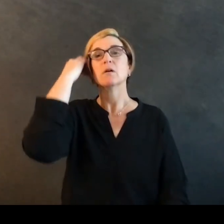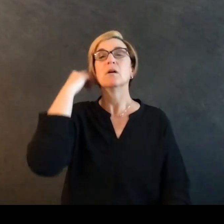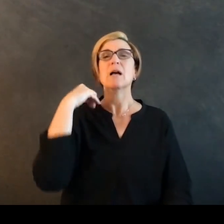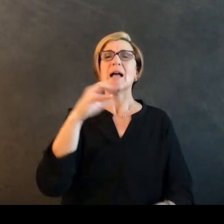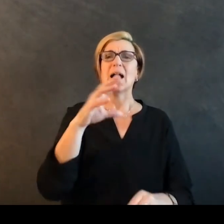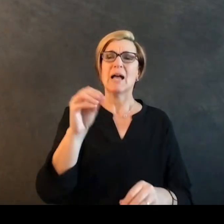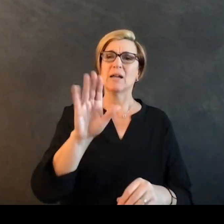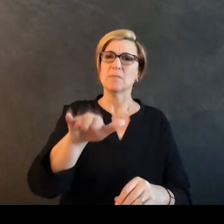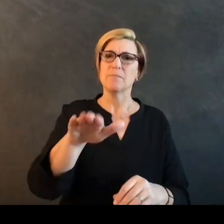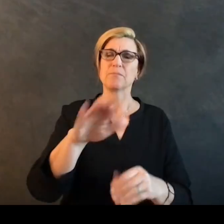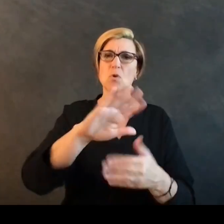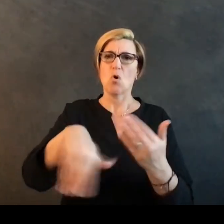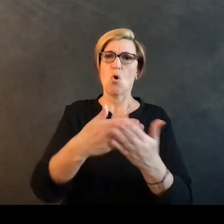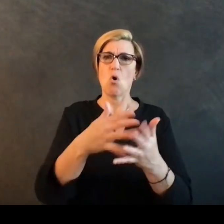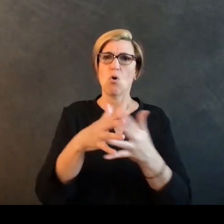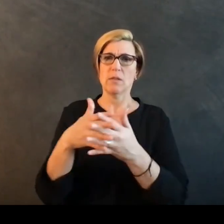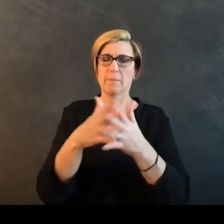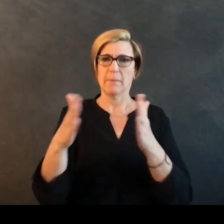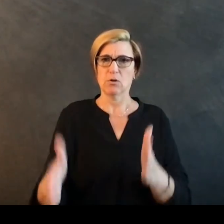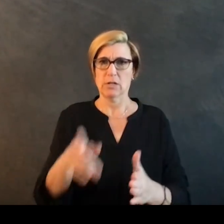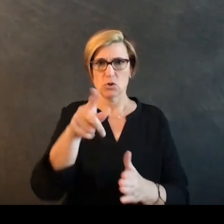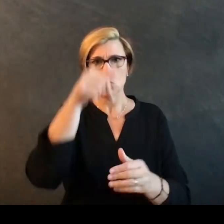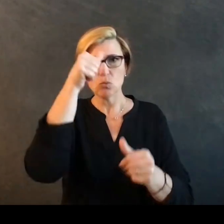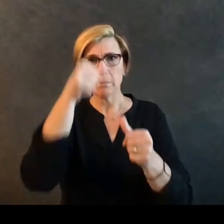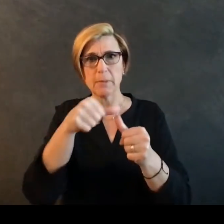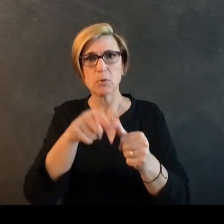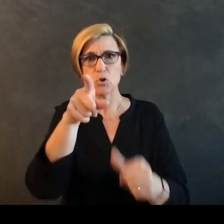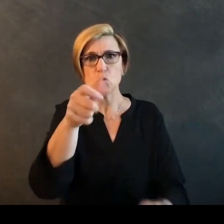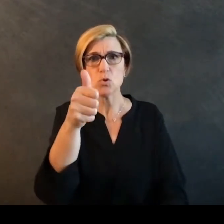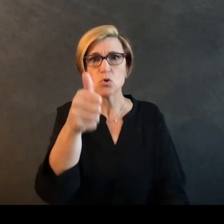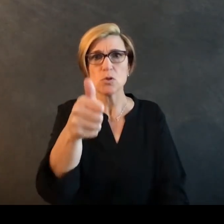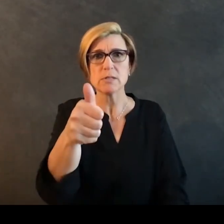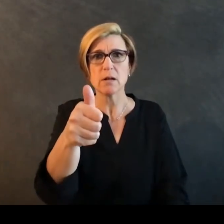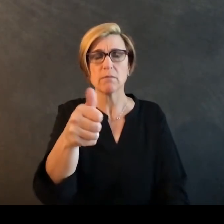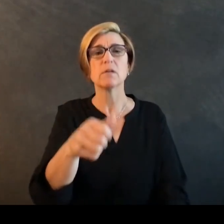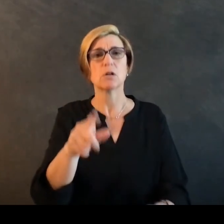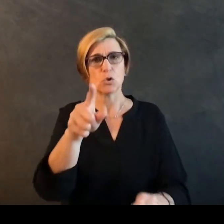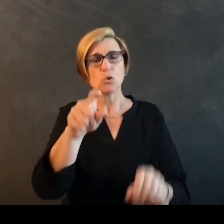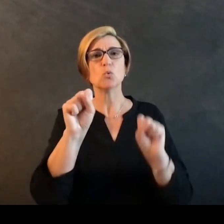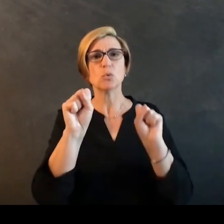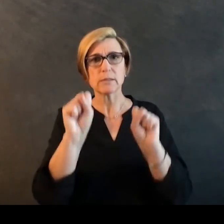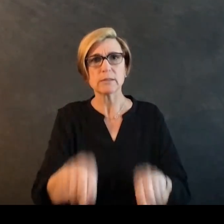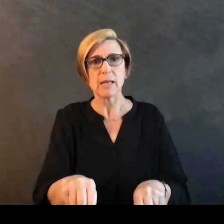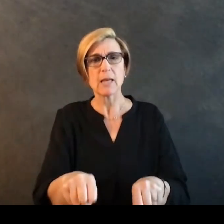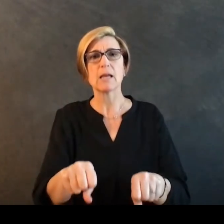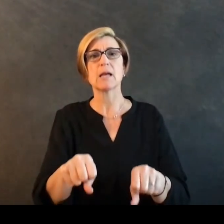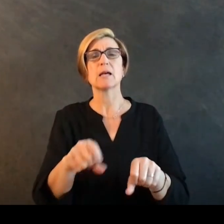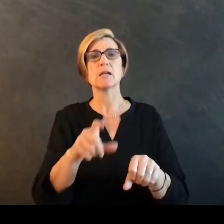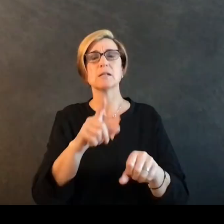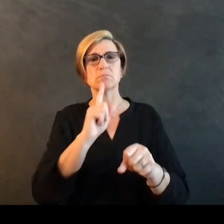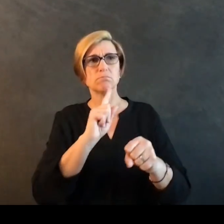you can make a difference in ensuring that every patient has the treatment